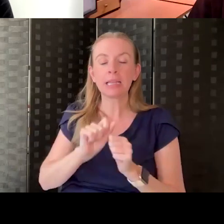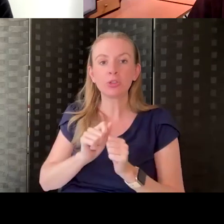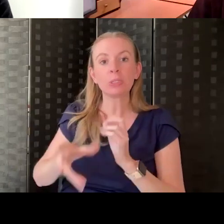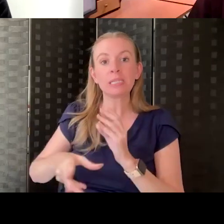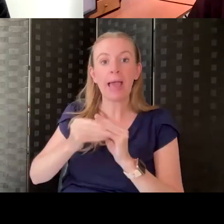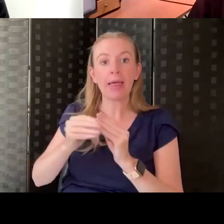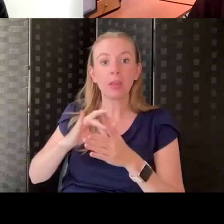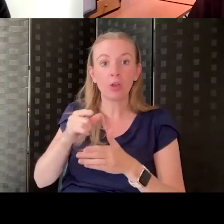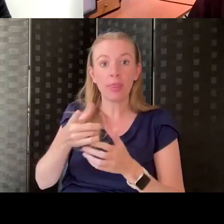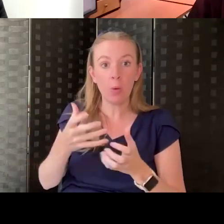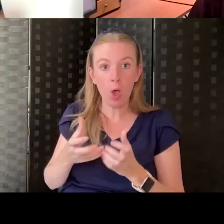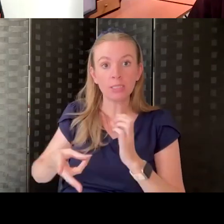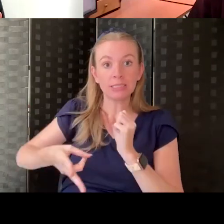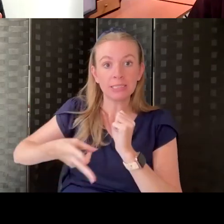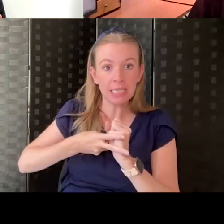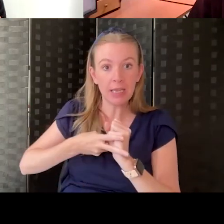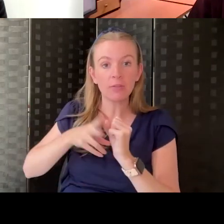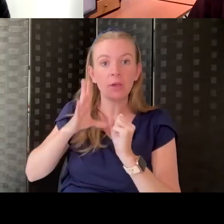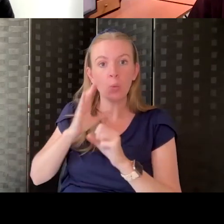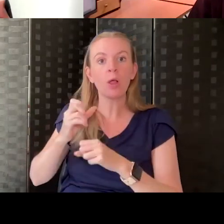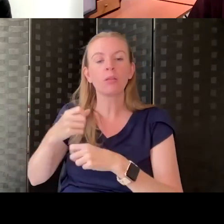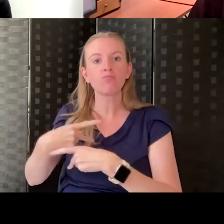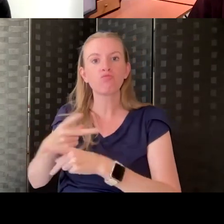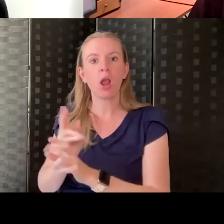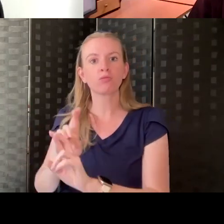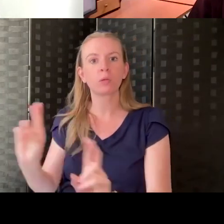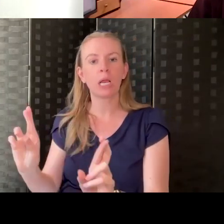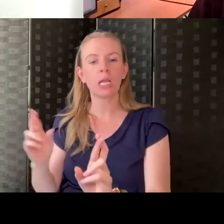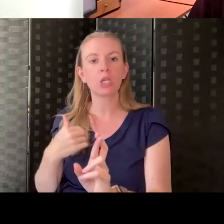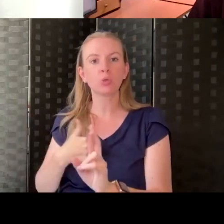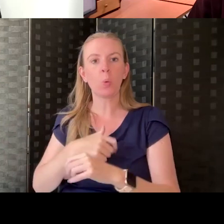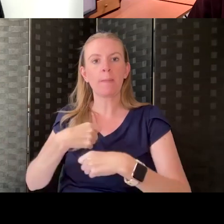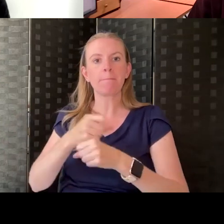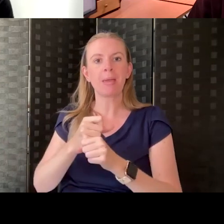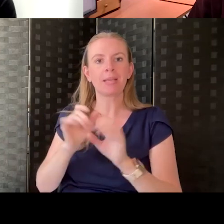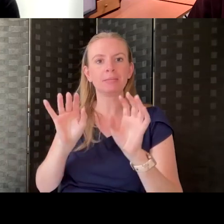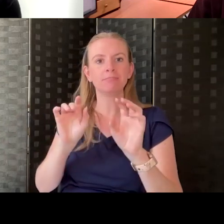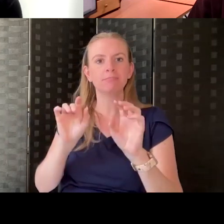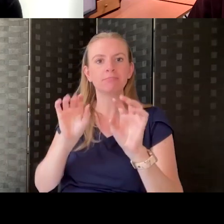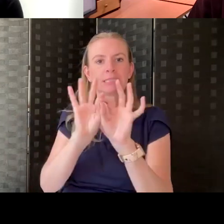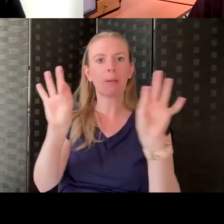wanted and save it and it was production ready. We templatize that. Hears with a benefit